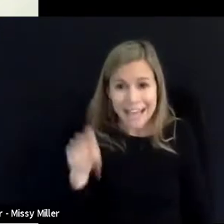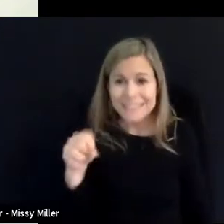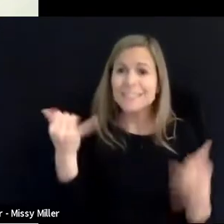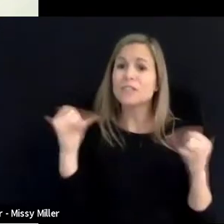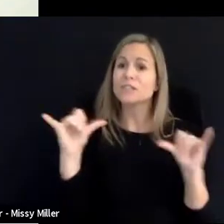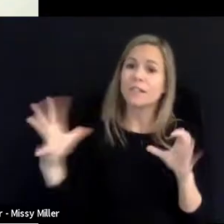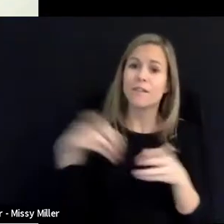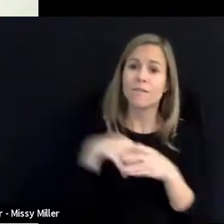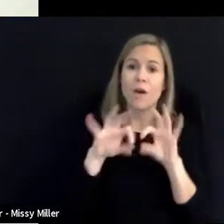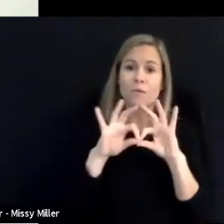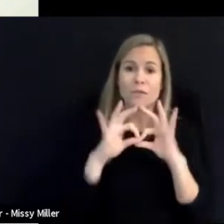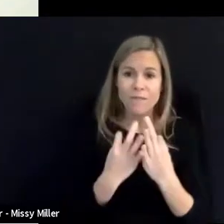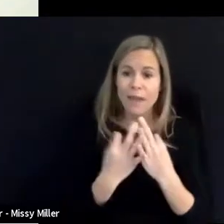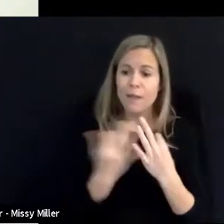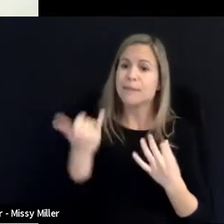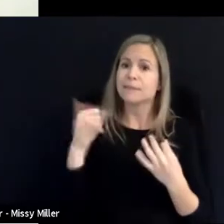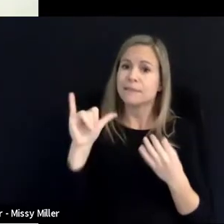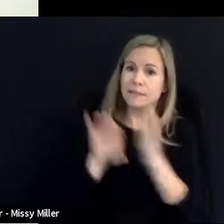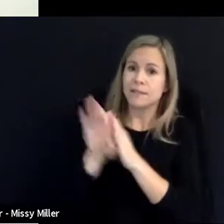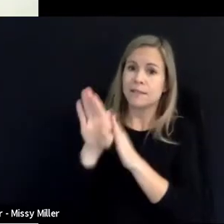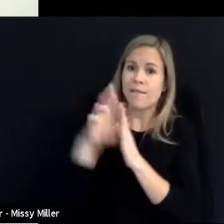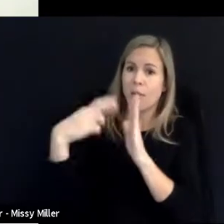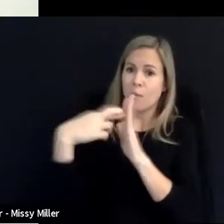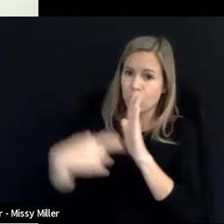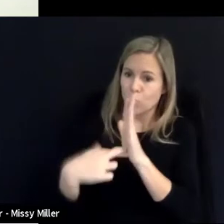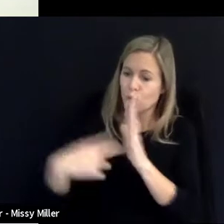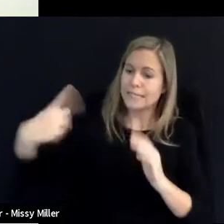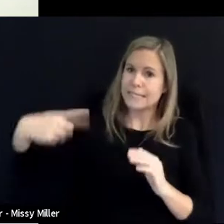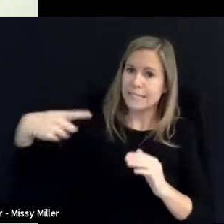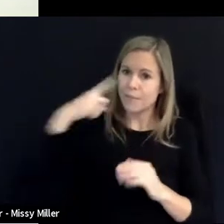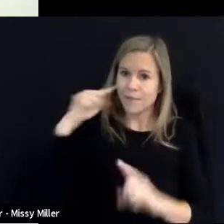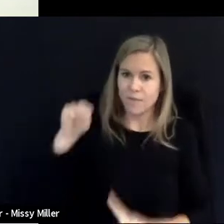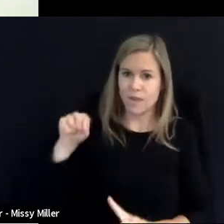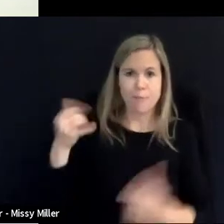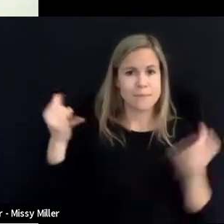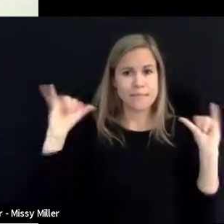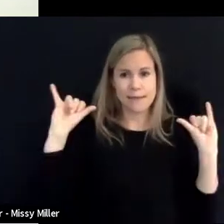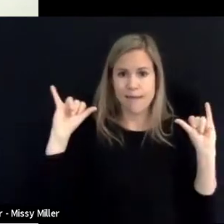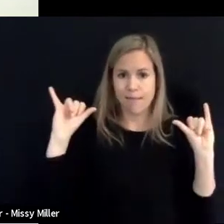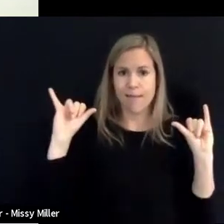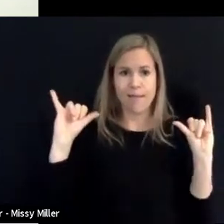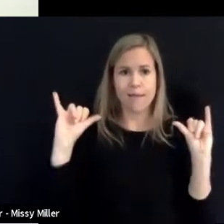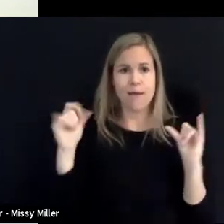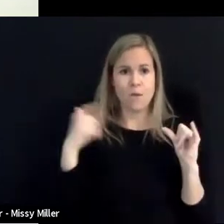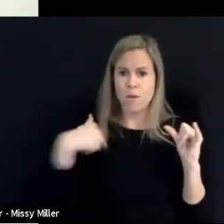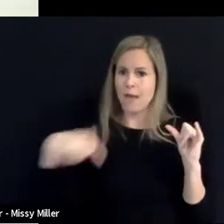and the family has to find a way to regulate itself. How are we gonna operate as a family?